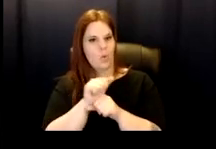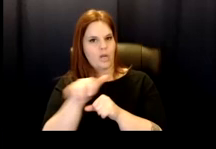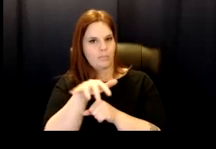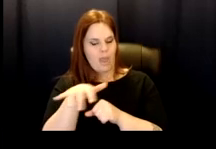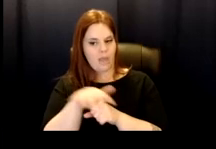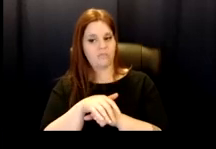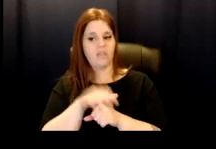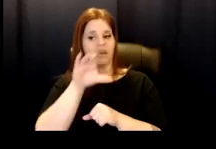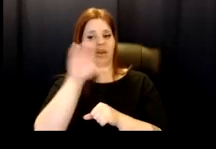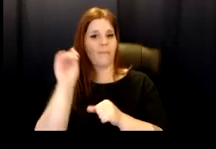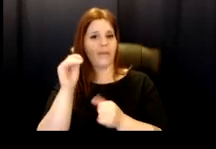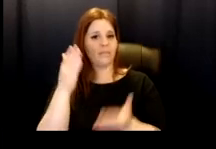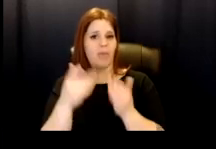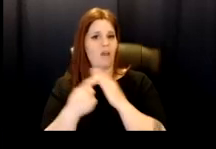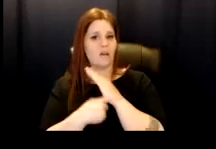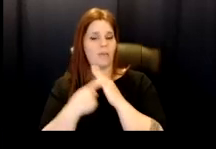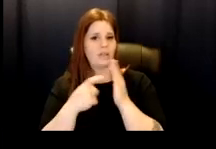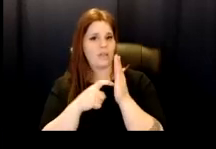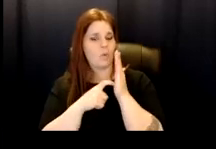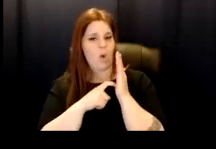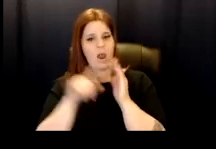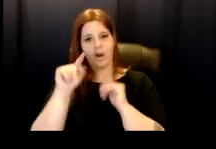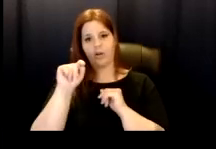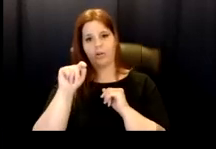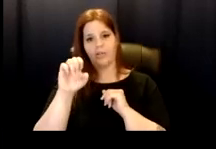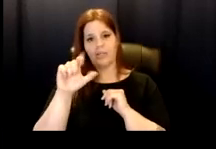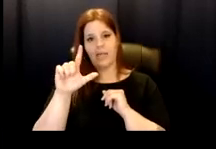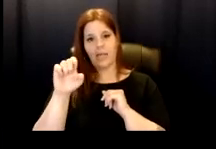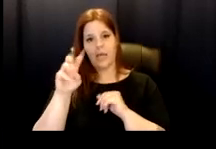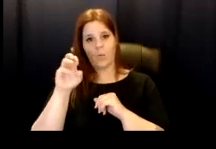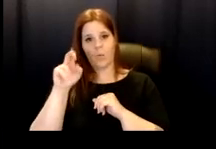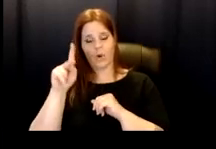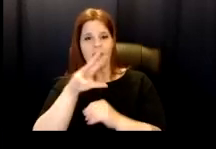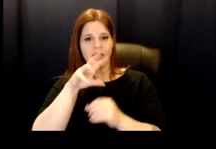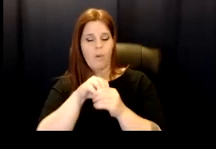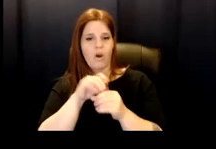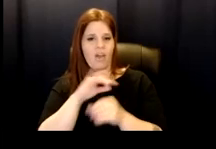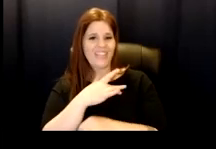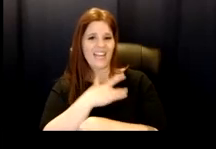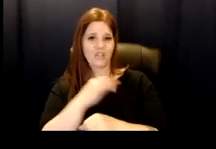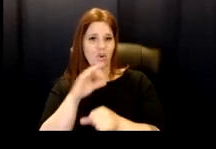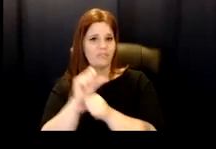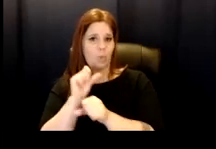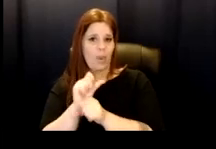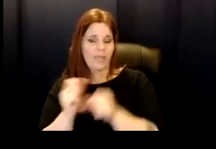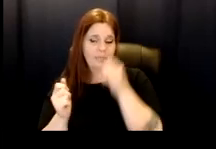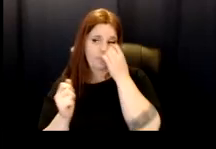require telework as a as part of the nature of employment. And I think we all need to